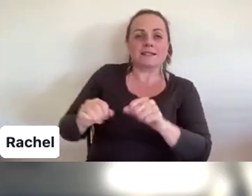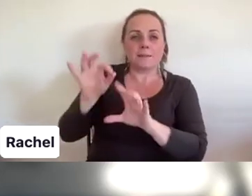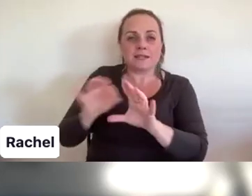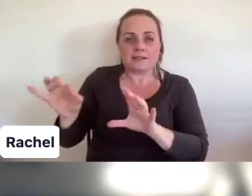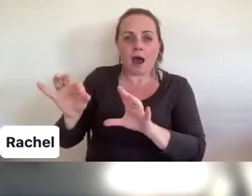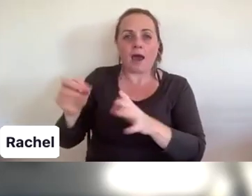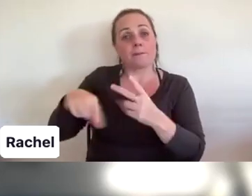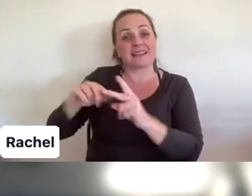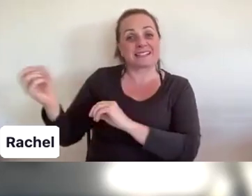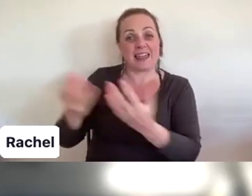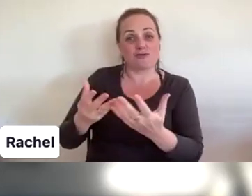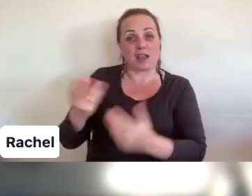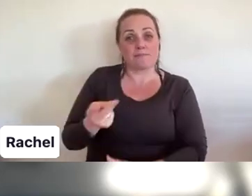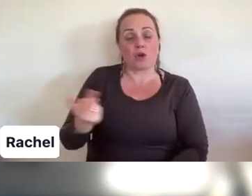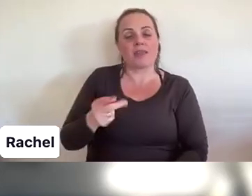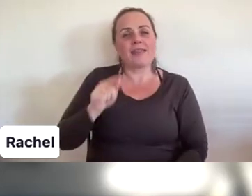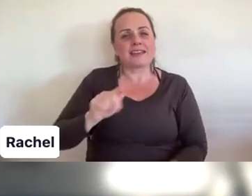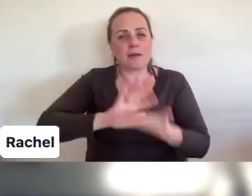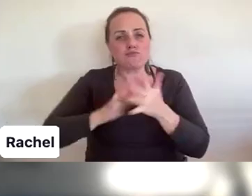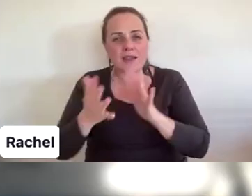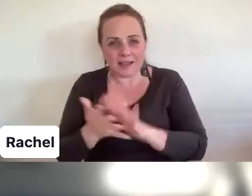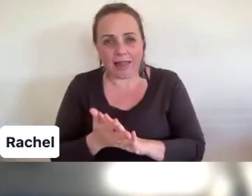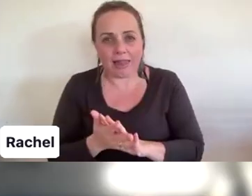This is a real practical expression of system stewardship where we can bring